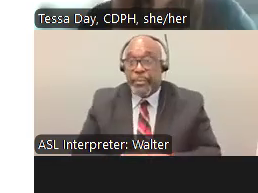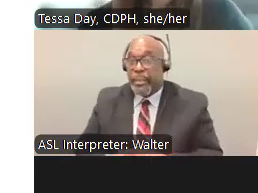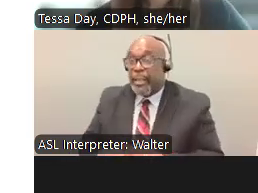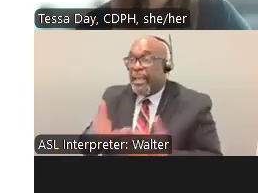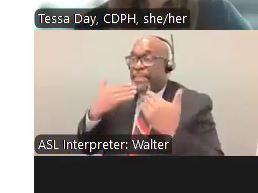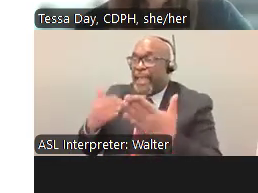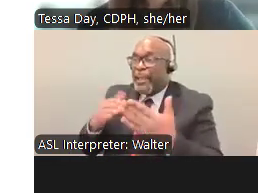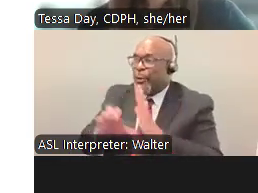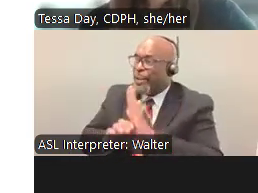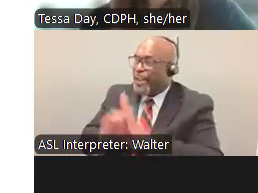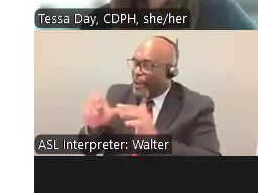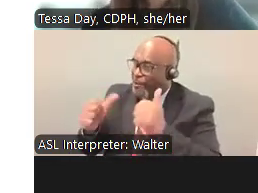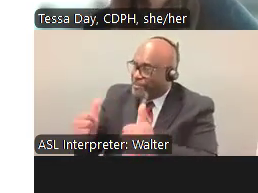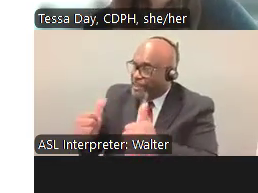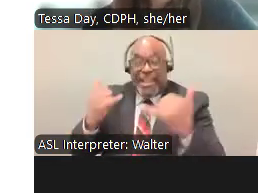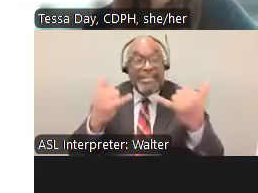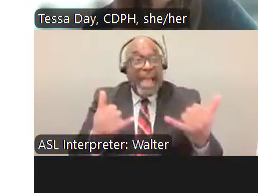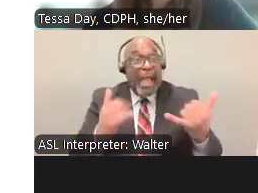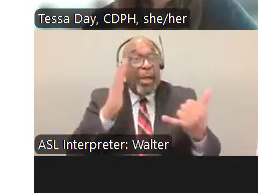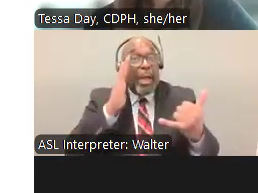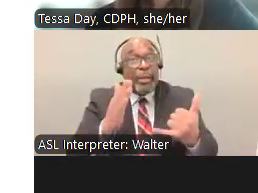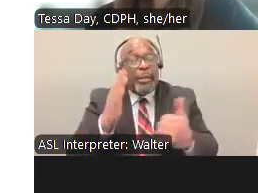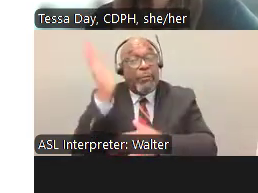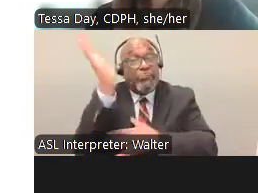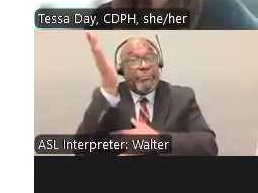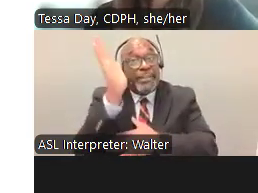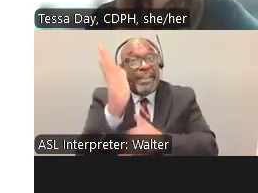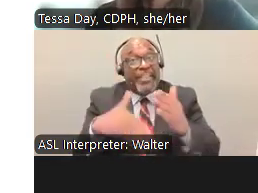13:27:30 going to run us through the next 13:27:31 section of the presentation,